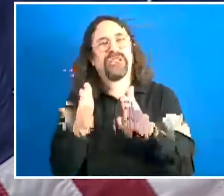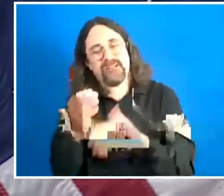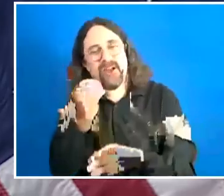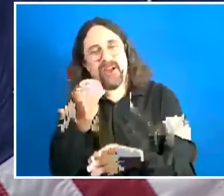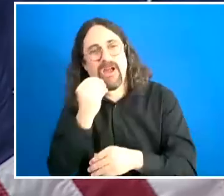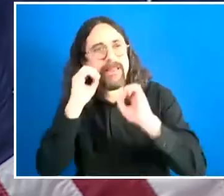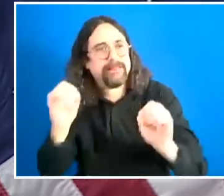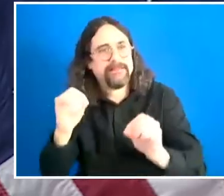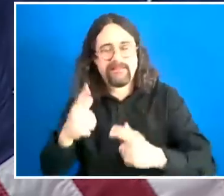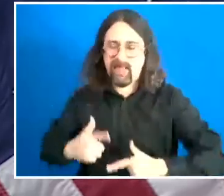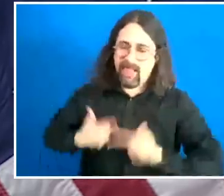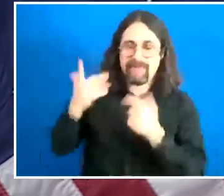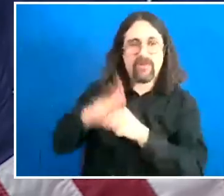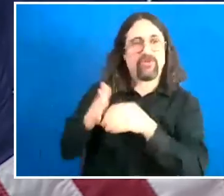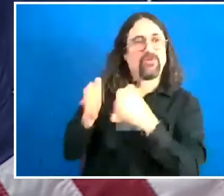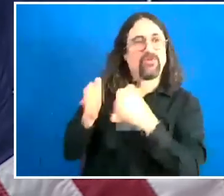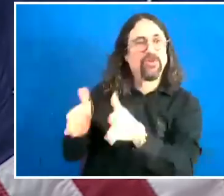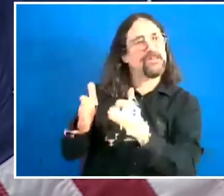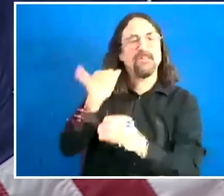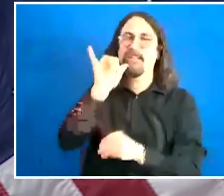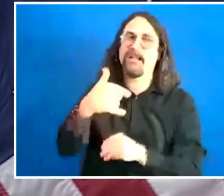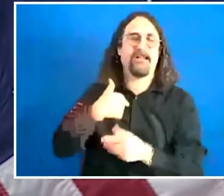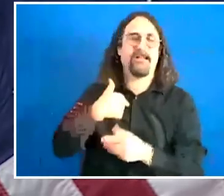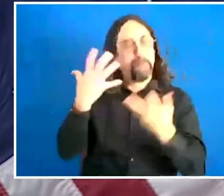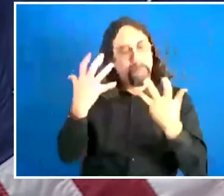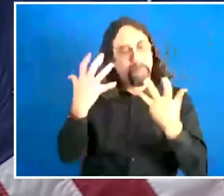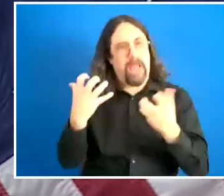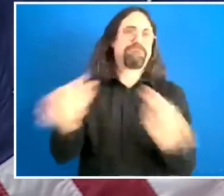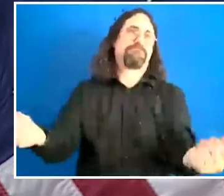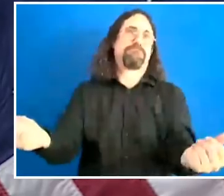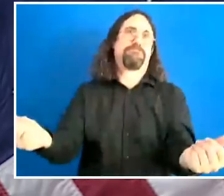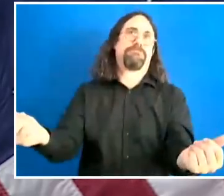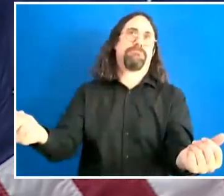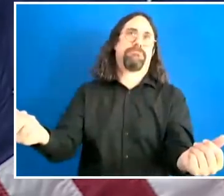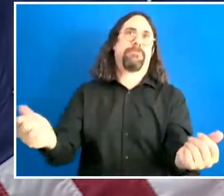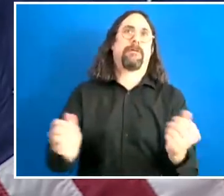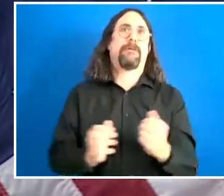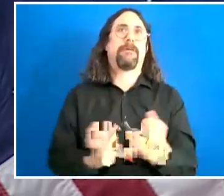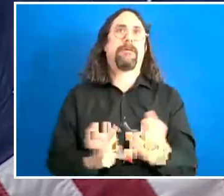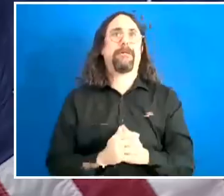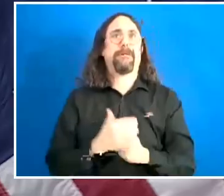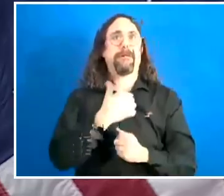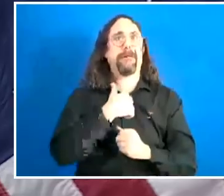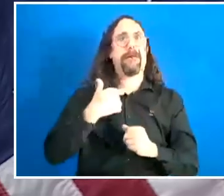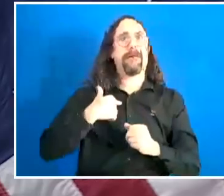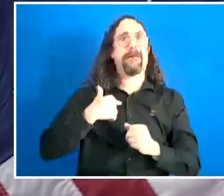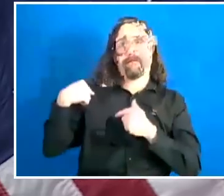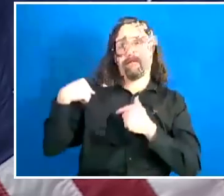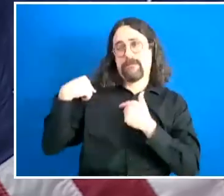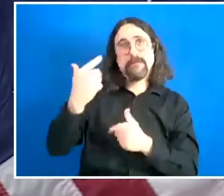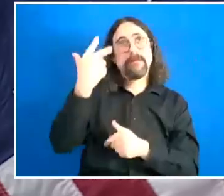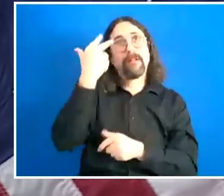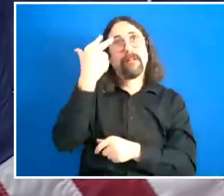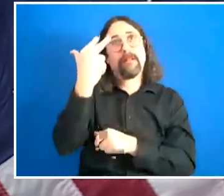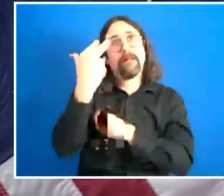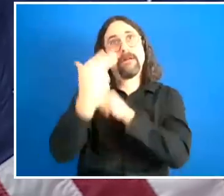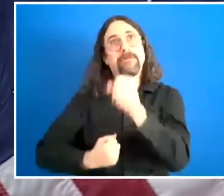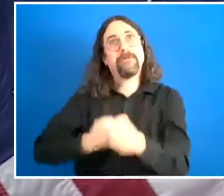WAS THAT WE HAD SEEN FOR THREE YEARS PROGRESS IN FINALLY FIGURING OUT WHAT IT TOOK GTOET SOMEONE